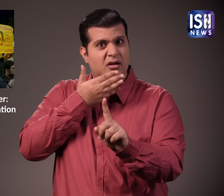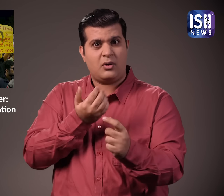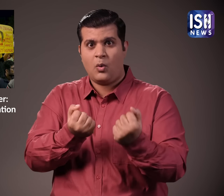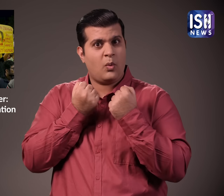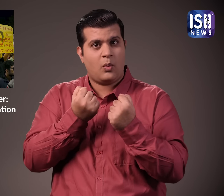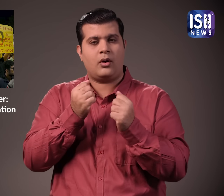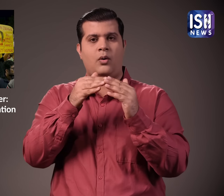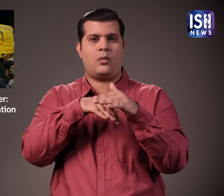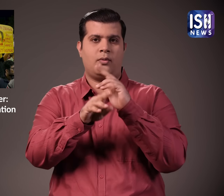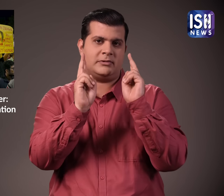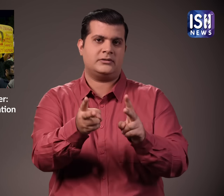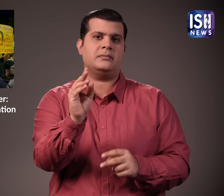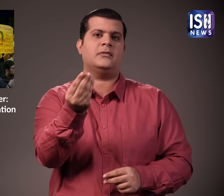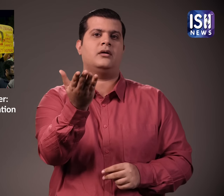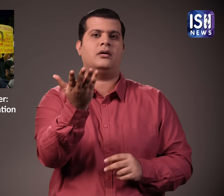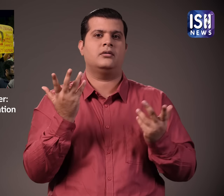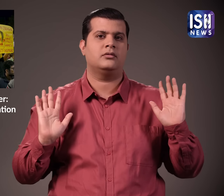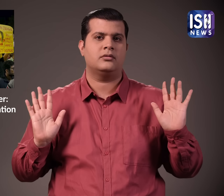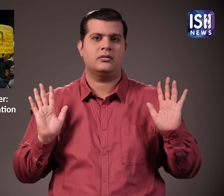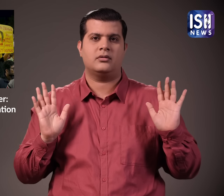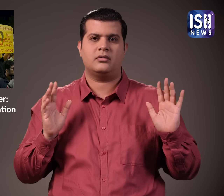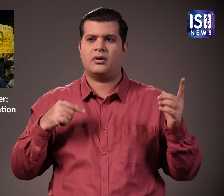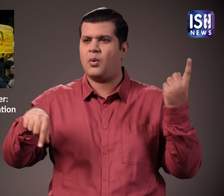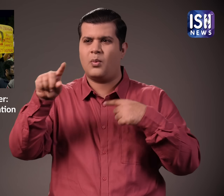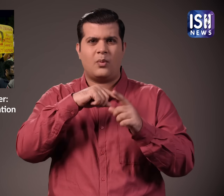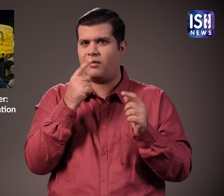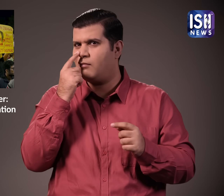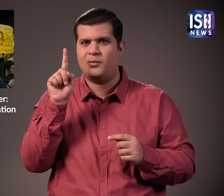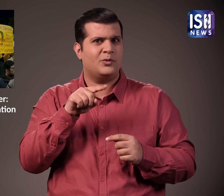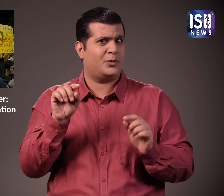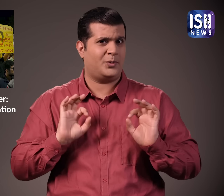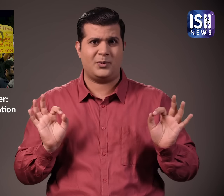Teach them to respect women. If they cannot respect women, it is better if they stay at home.